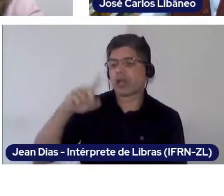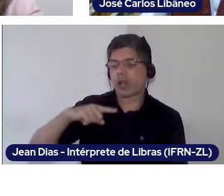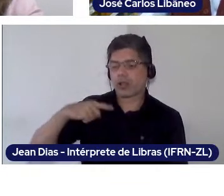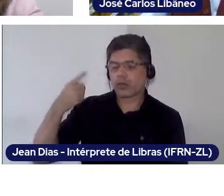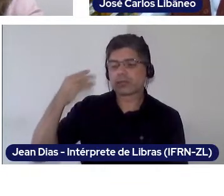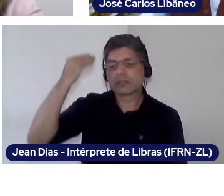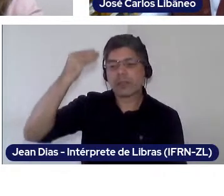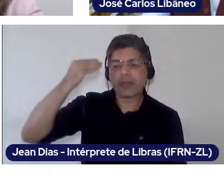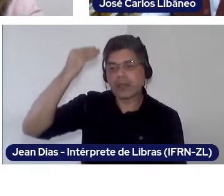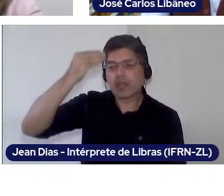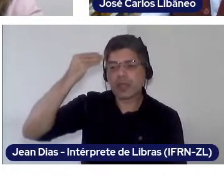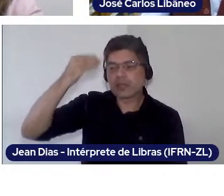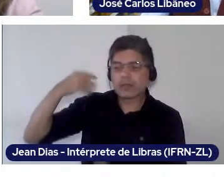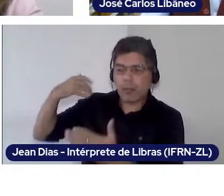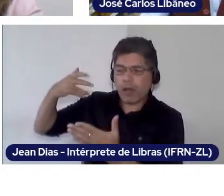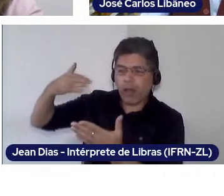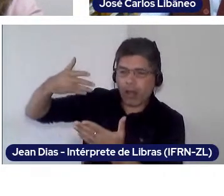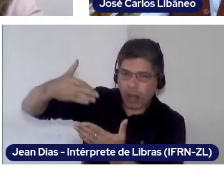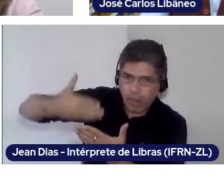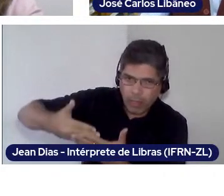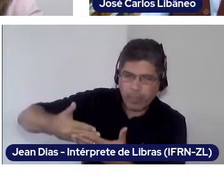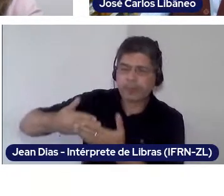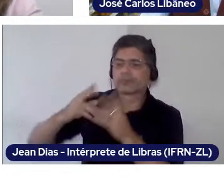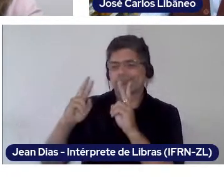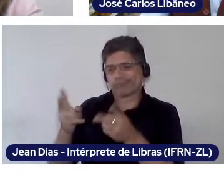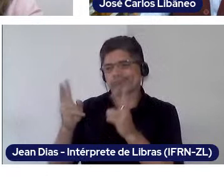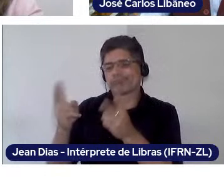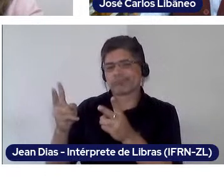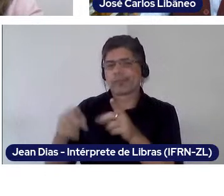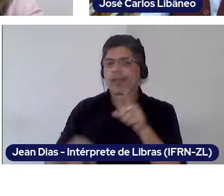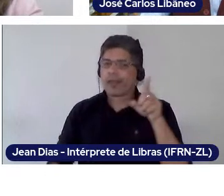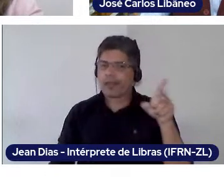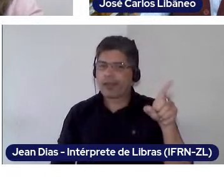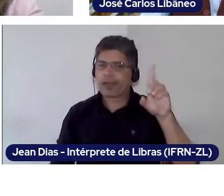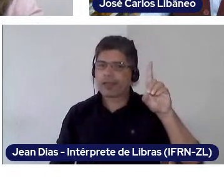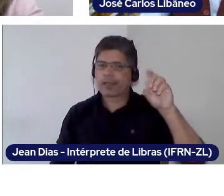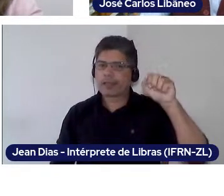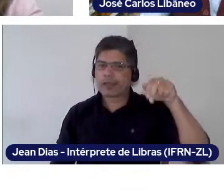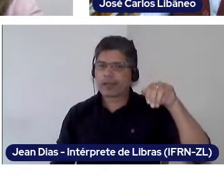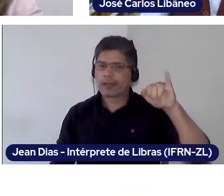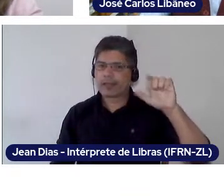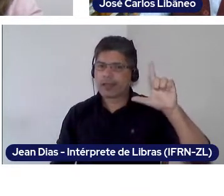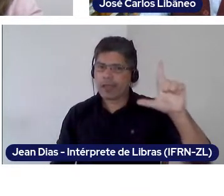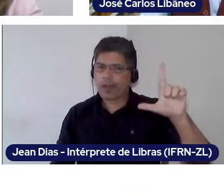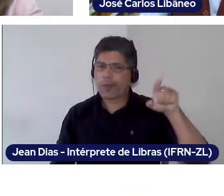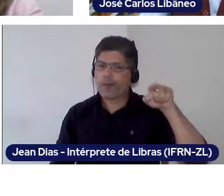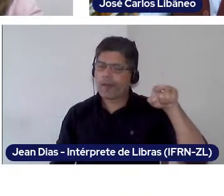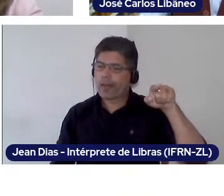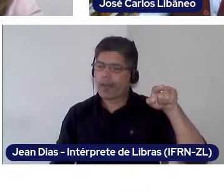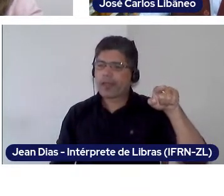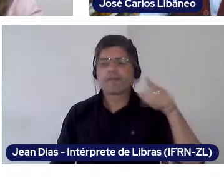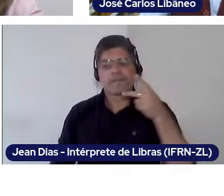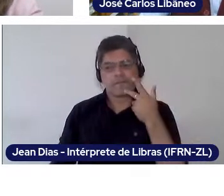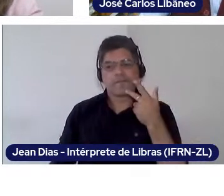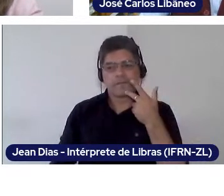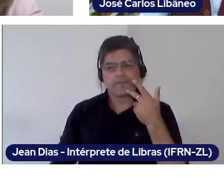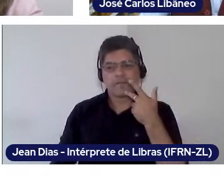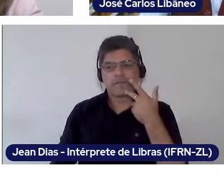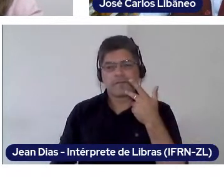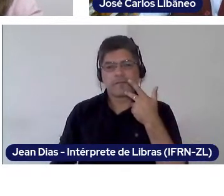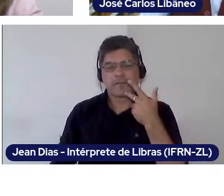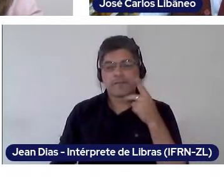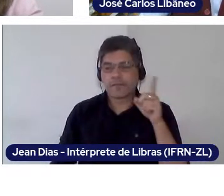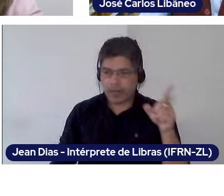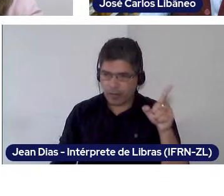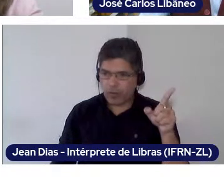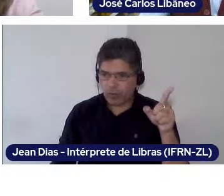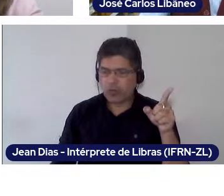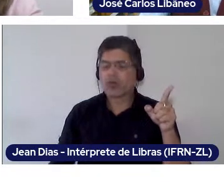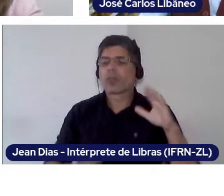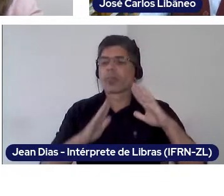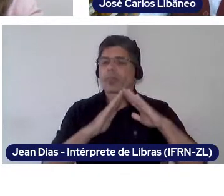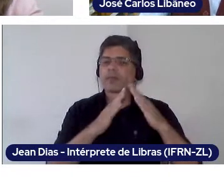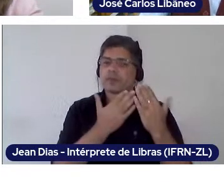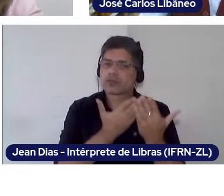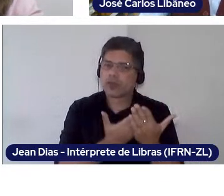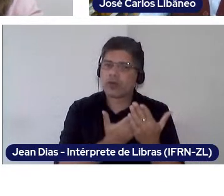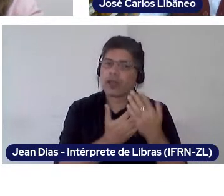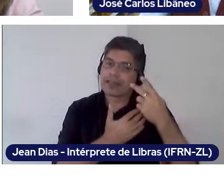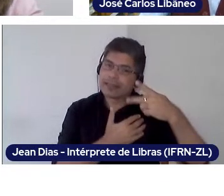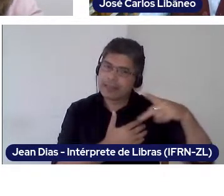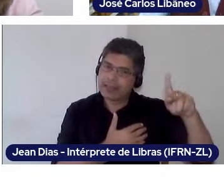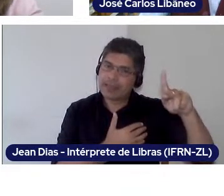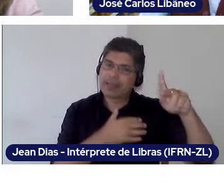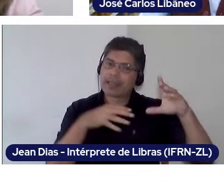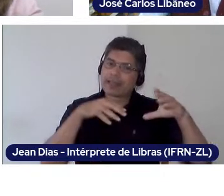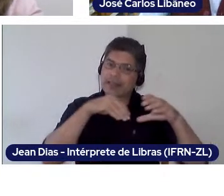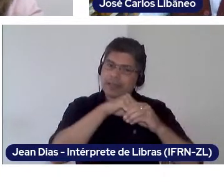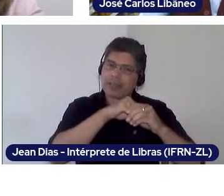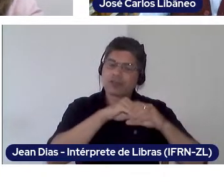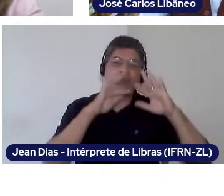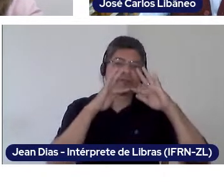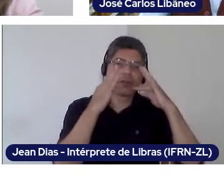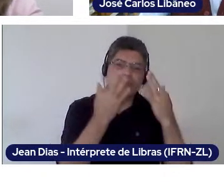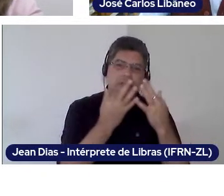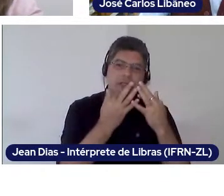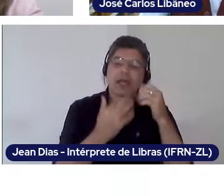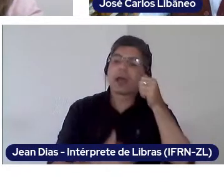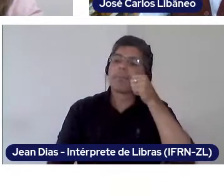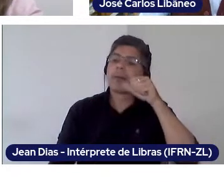So here it is, professor Daniel, having already in his family history a school, with his mother.